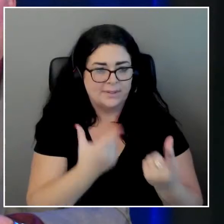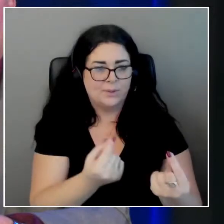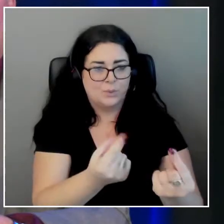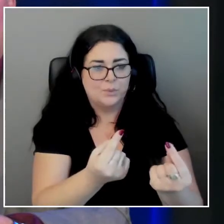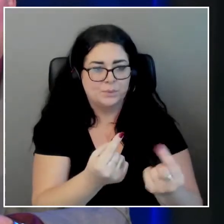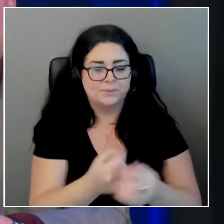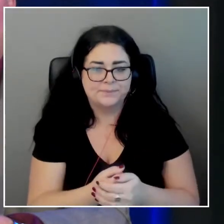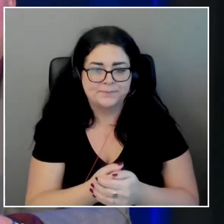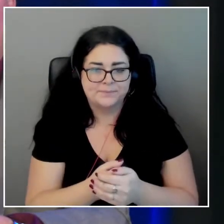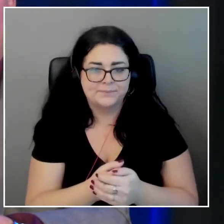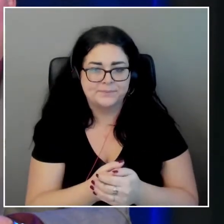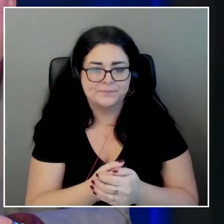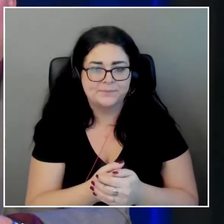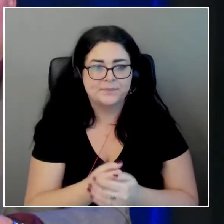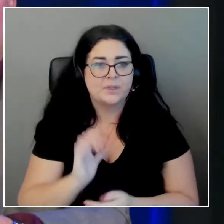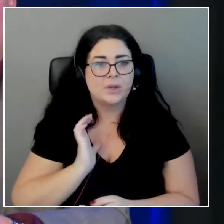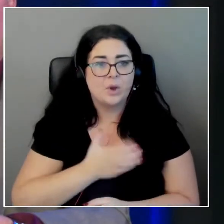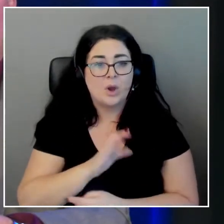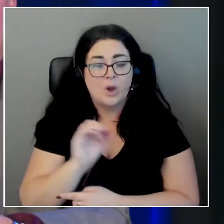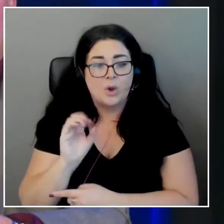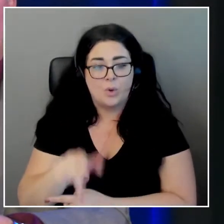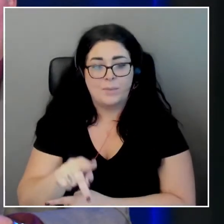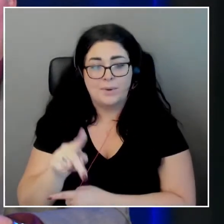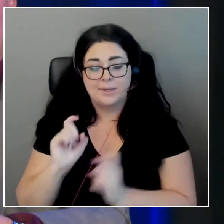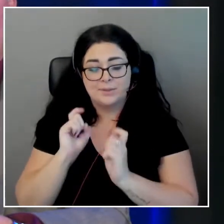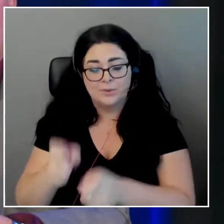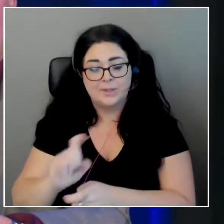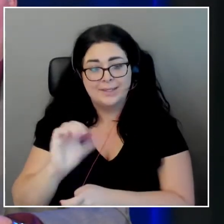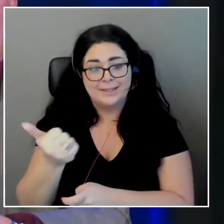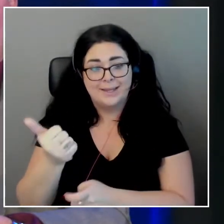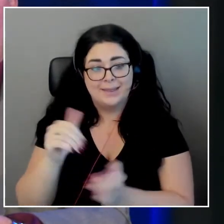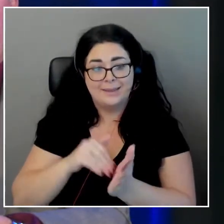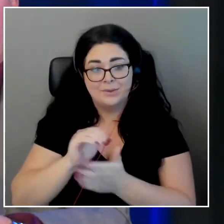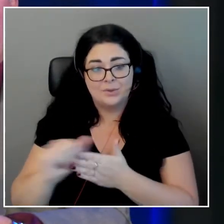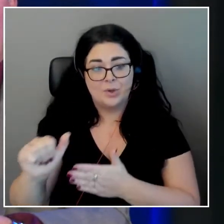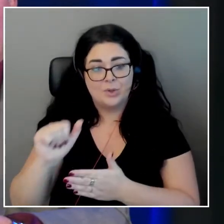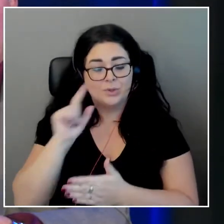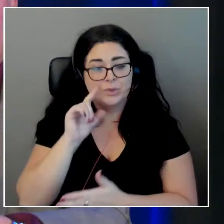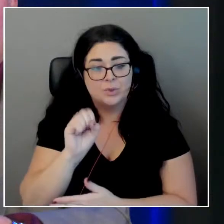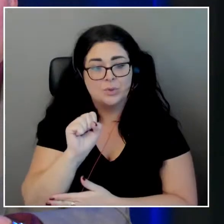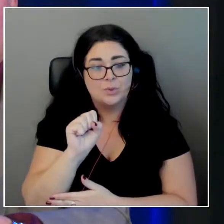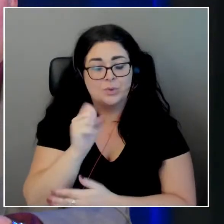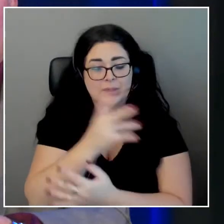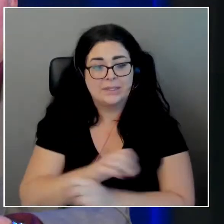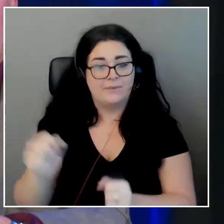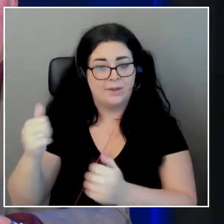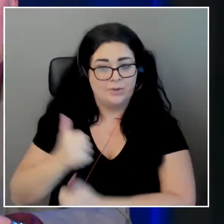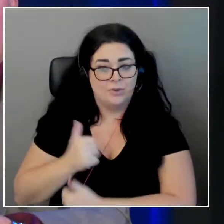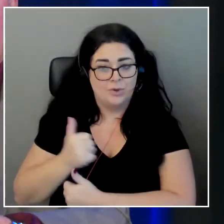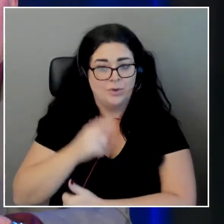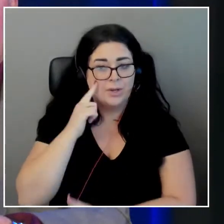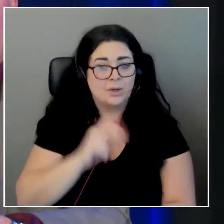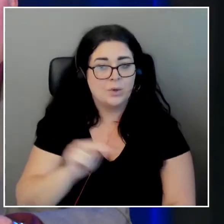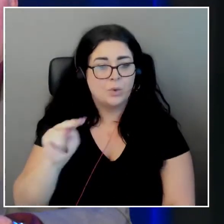The Corporation donated $10,000 to the Salvation Army in both Port aux Basques and North Sydney to assist with emergency needs